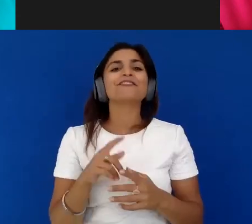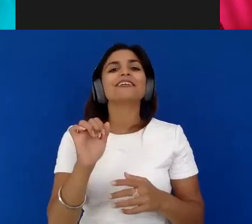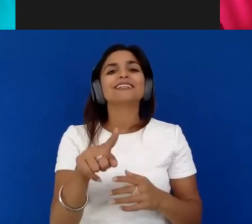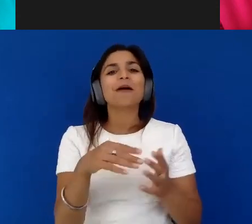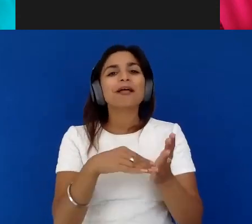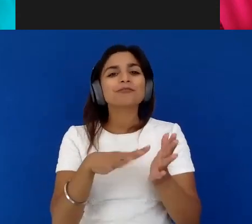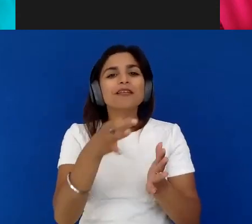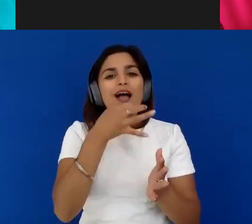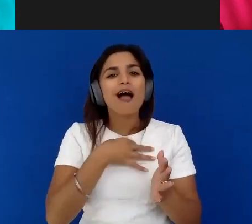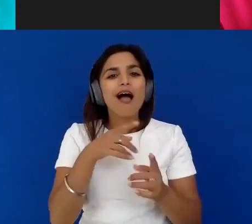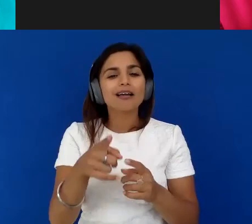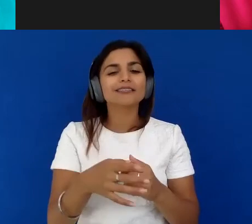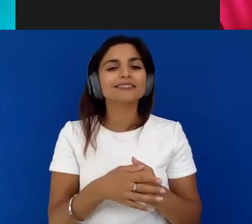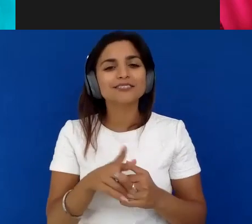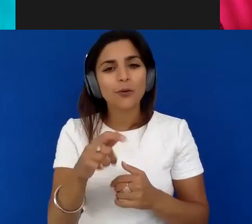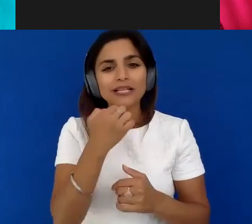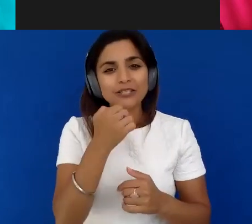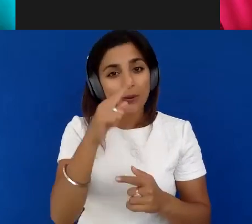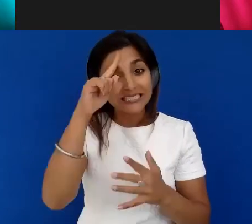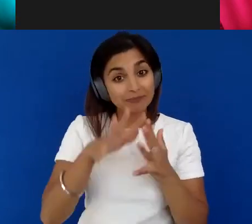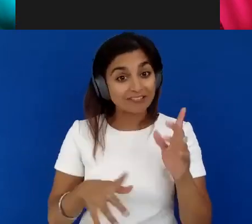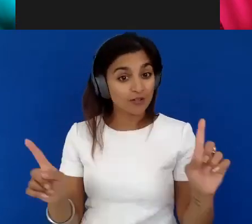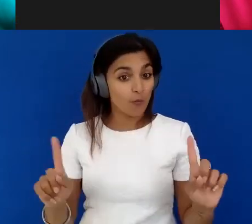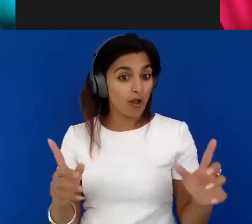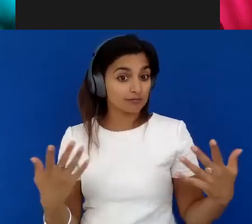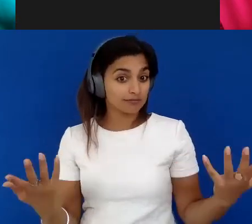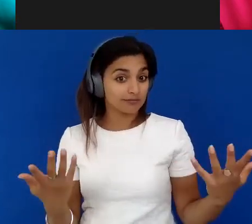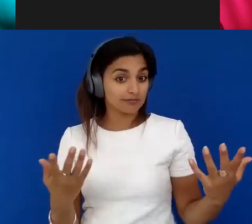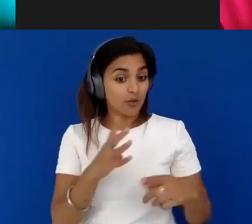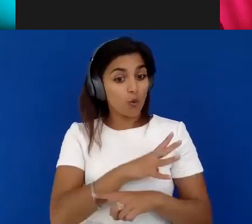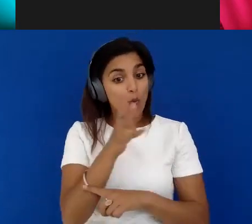YouTube Channel, we do discuss dating, Ok so, Manishta asks, actually dating what are your experiences of being queer and crip, can you expand on the